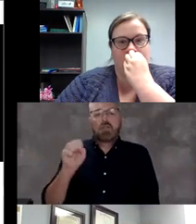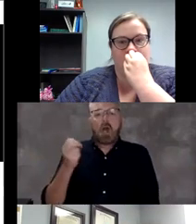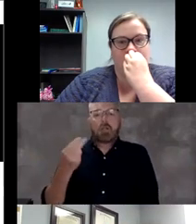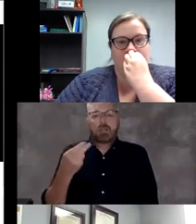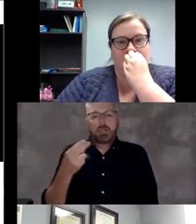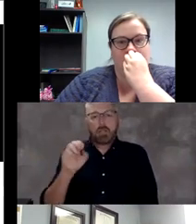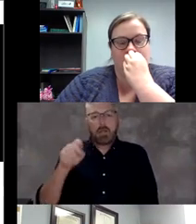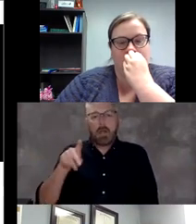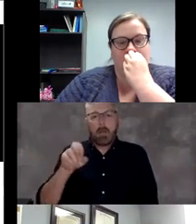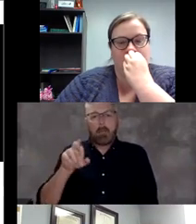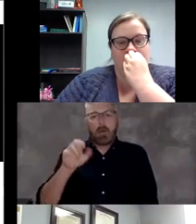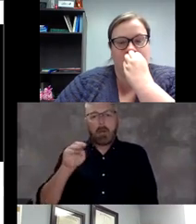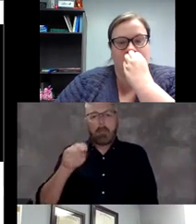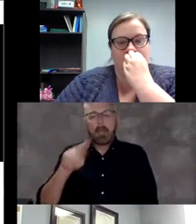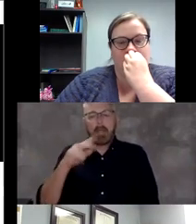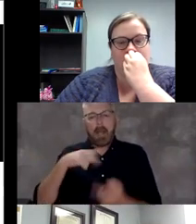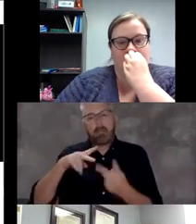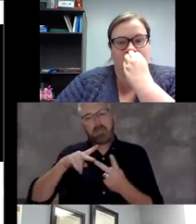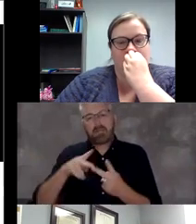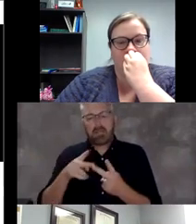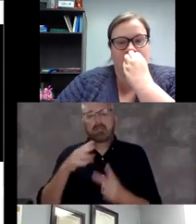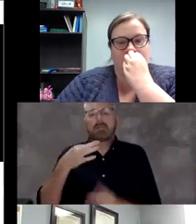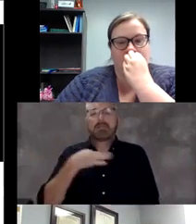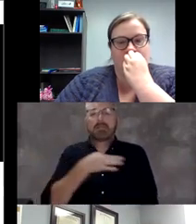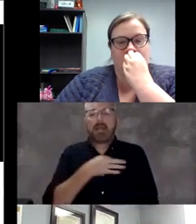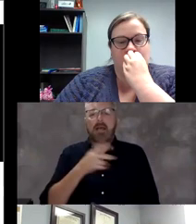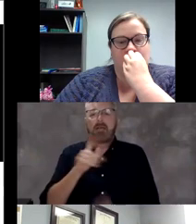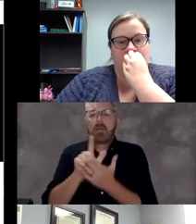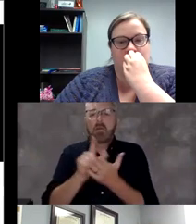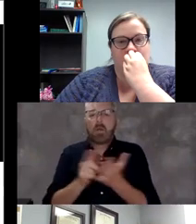I'M THE OTHER STAFF ATTORNEY HERE AT IOWACASA.